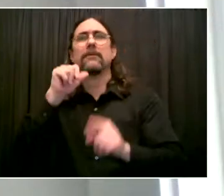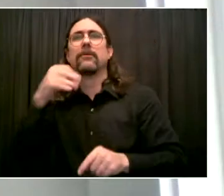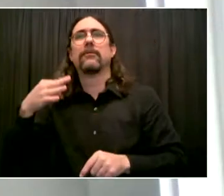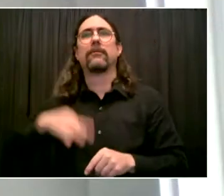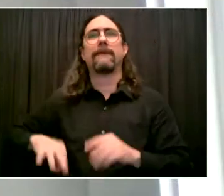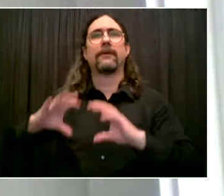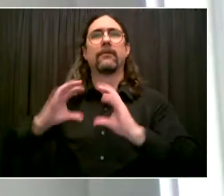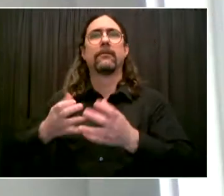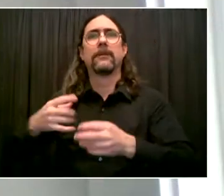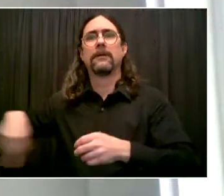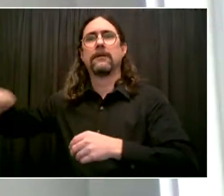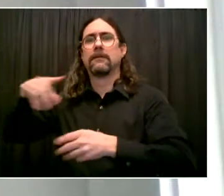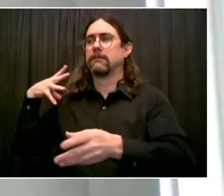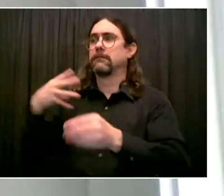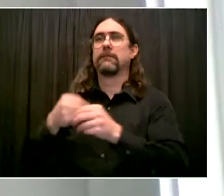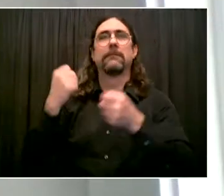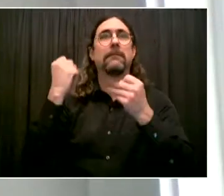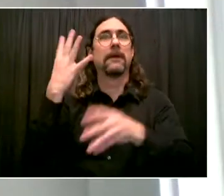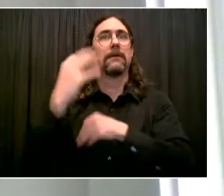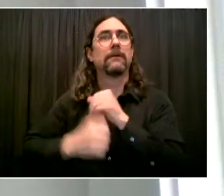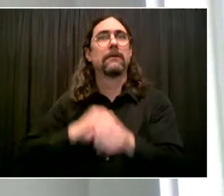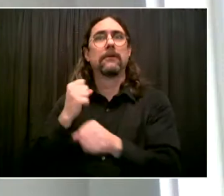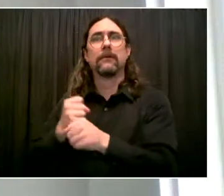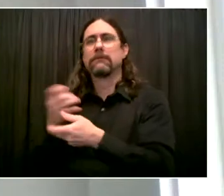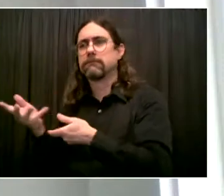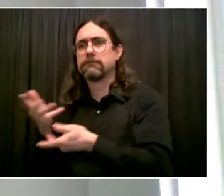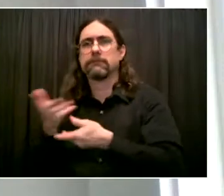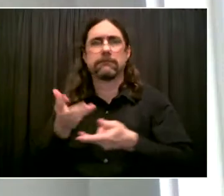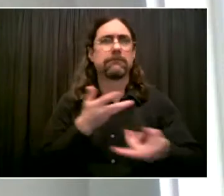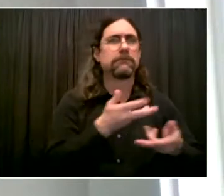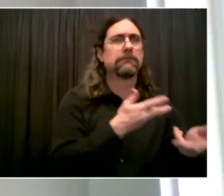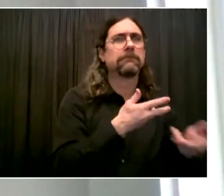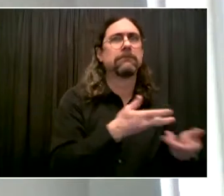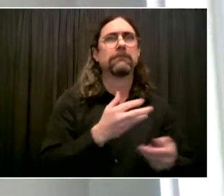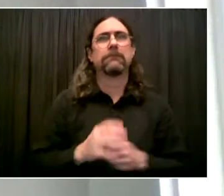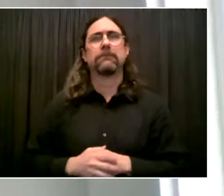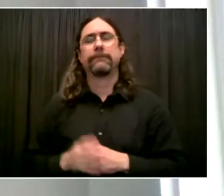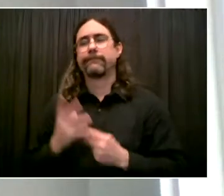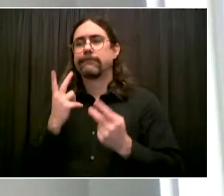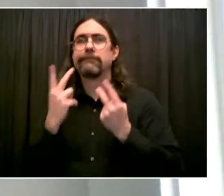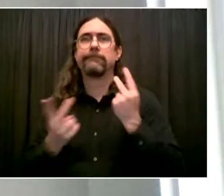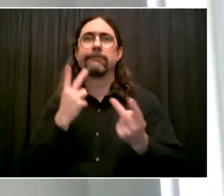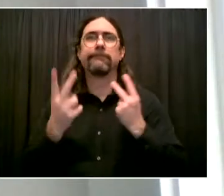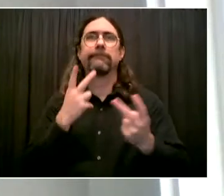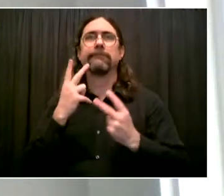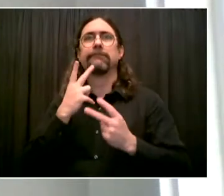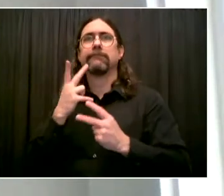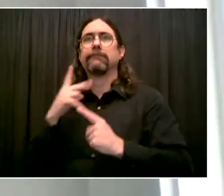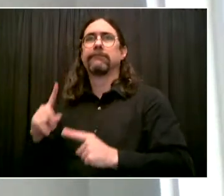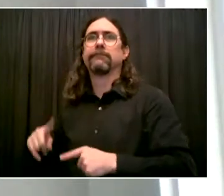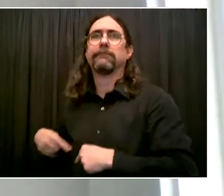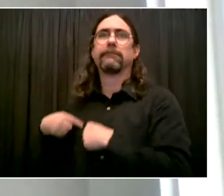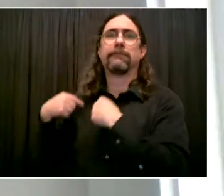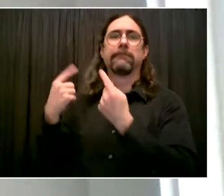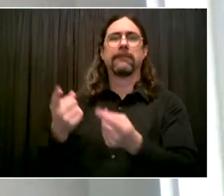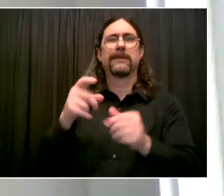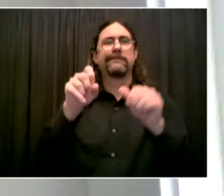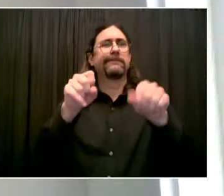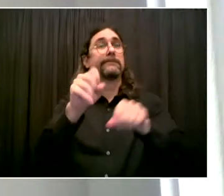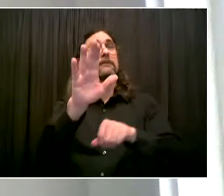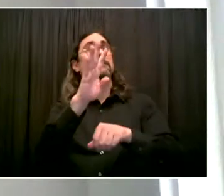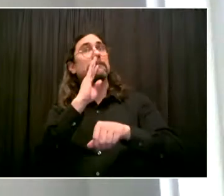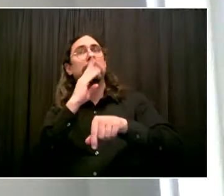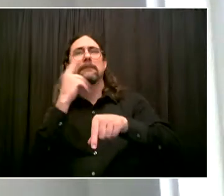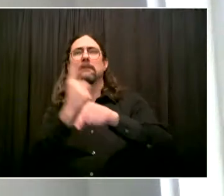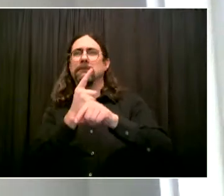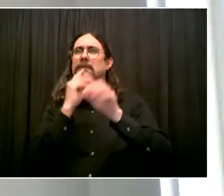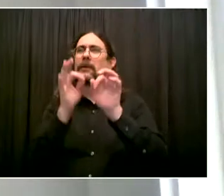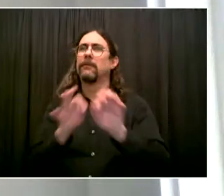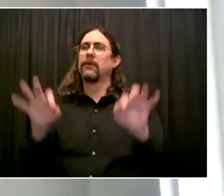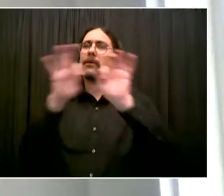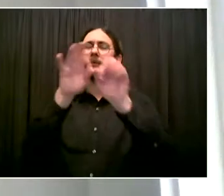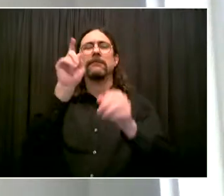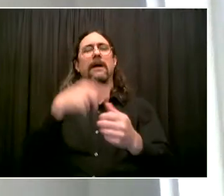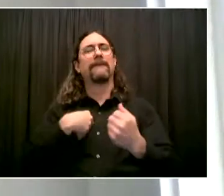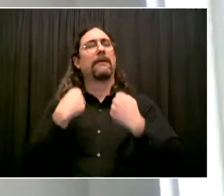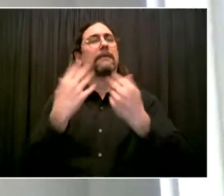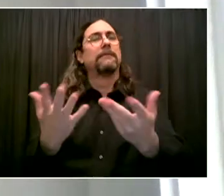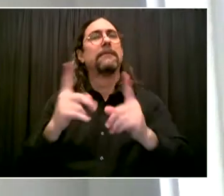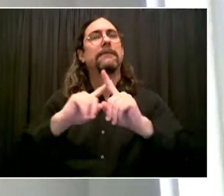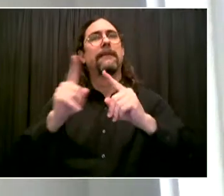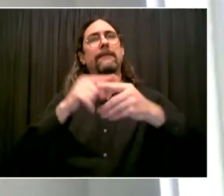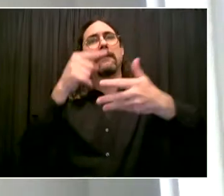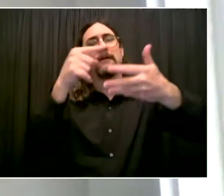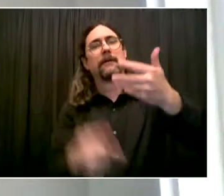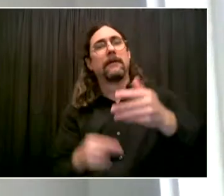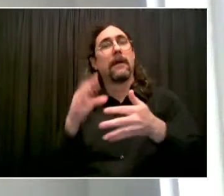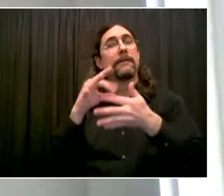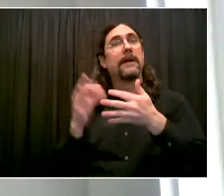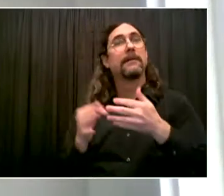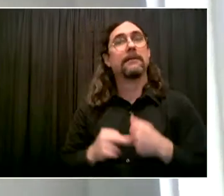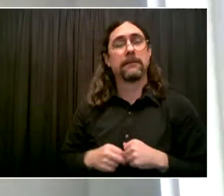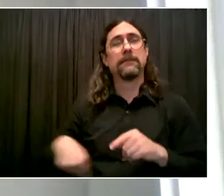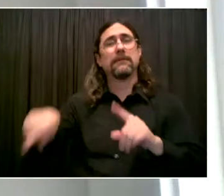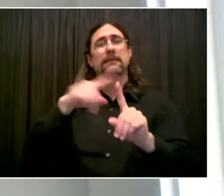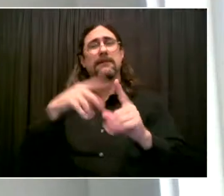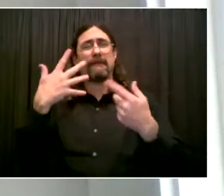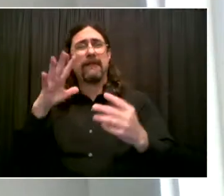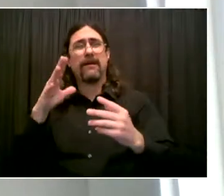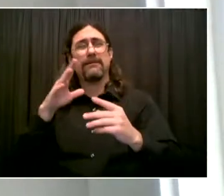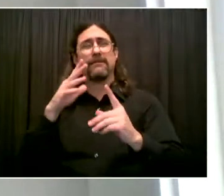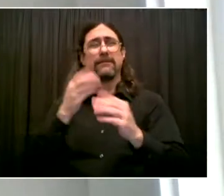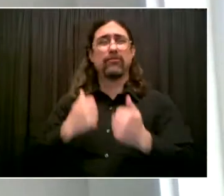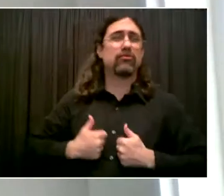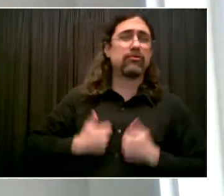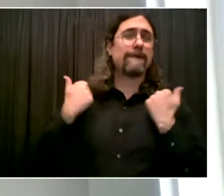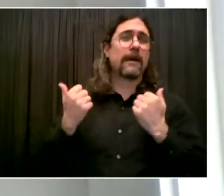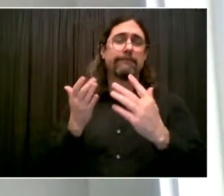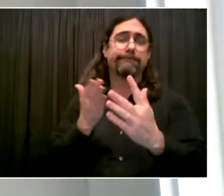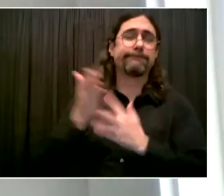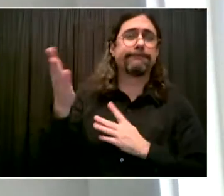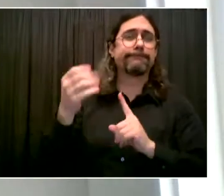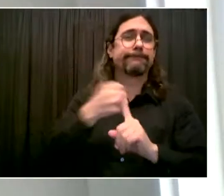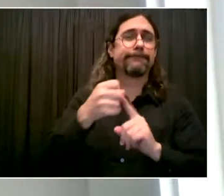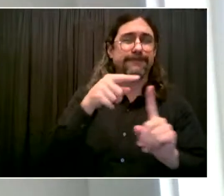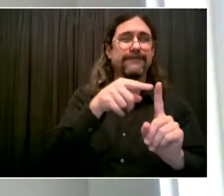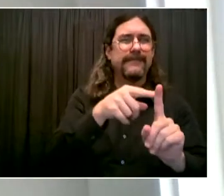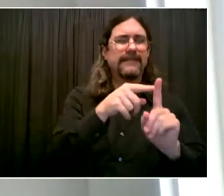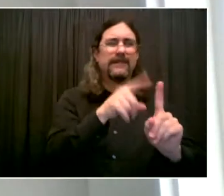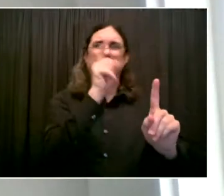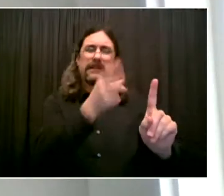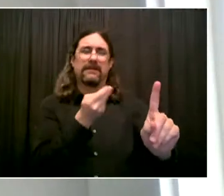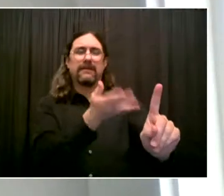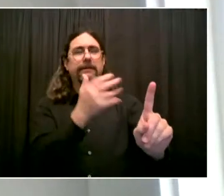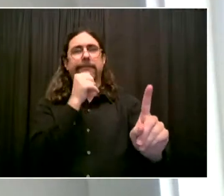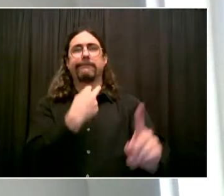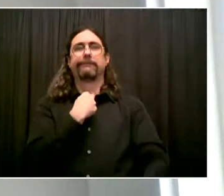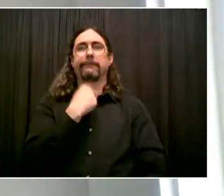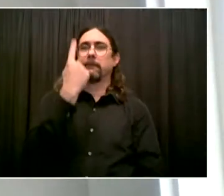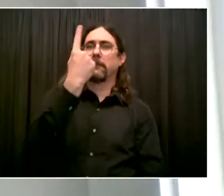MANN PROFIT